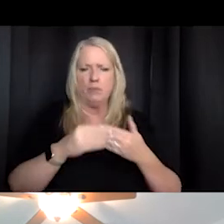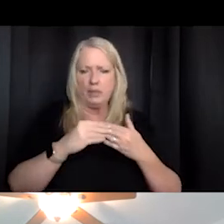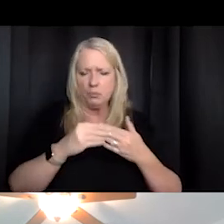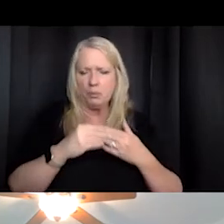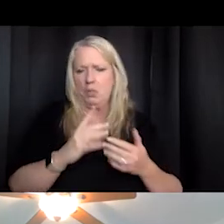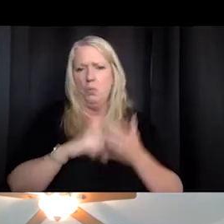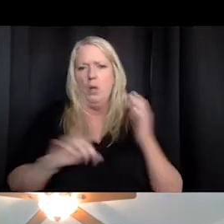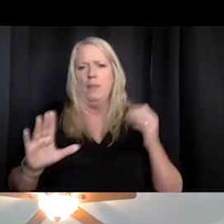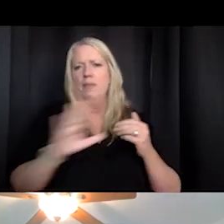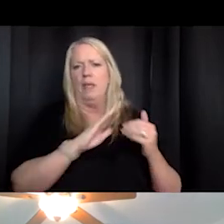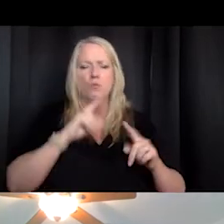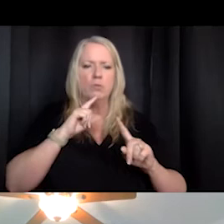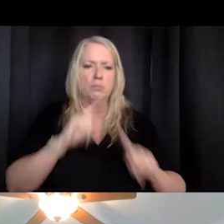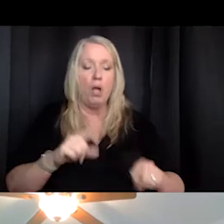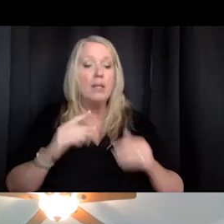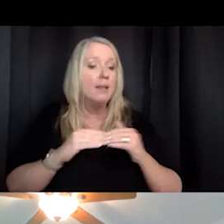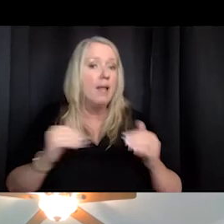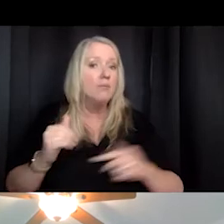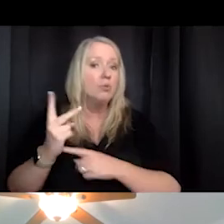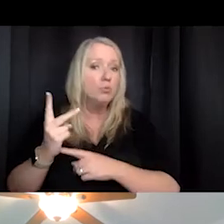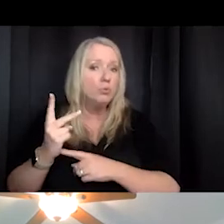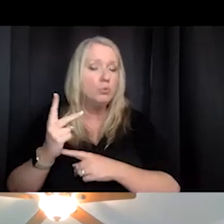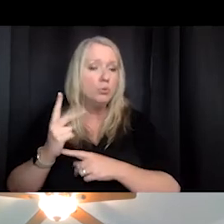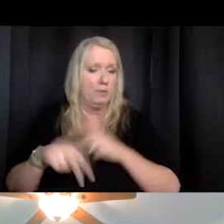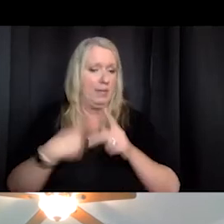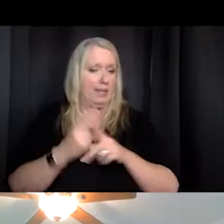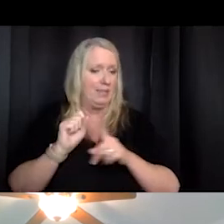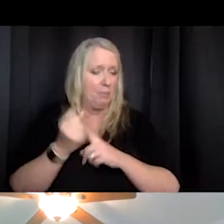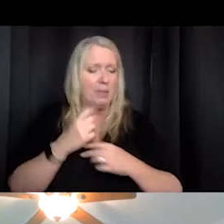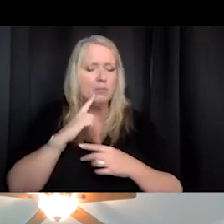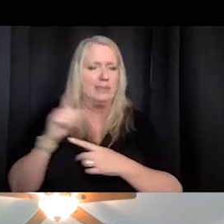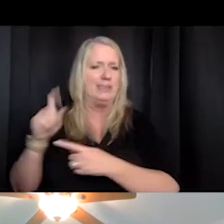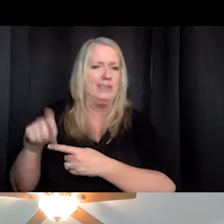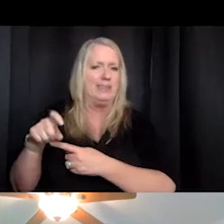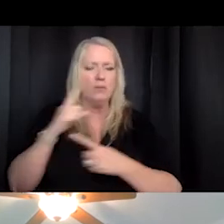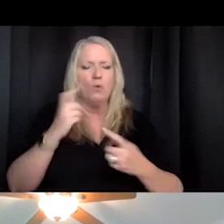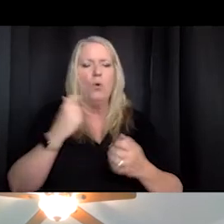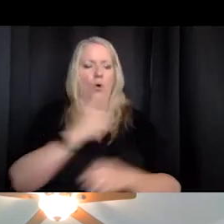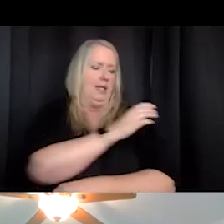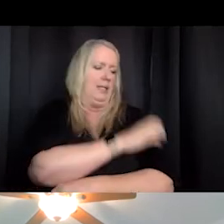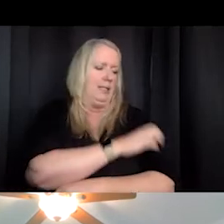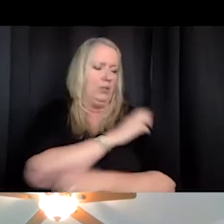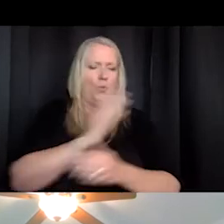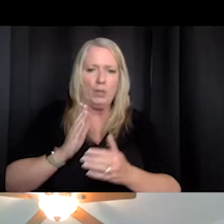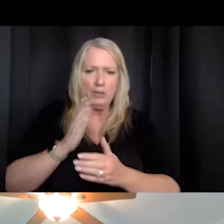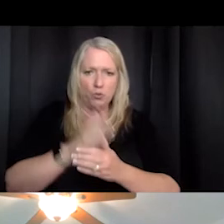BE. LEVEL TWO SITUATIONS THERE IS A NEED FOR, CLINICAL IN THE VANETION. AND, AND, TO REDUCE